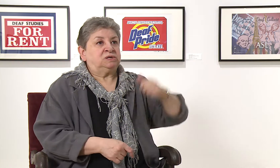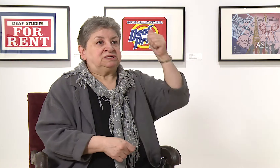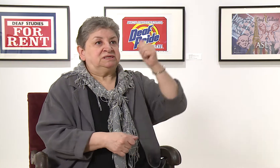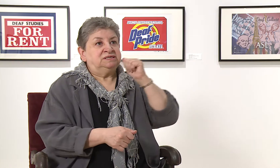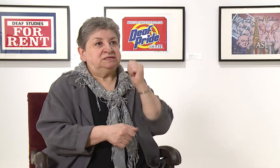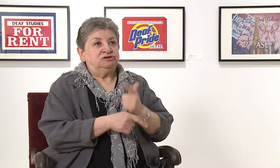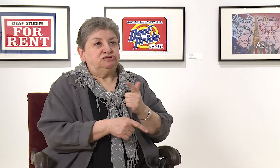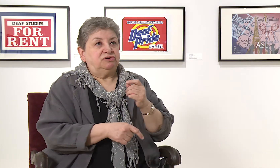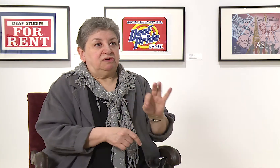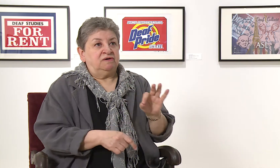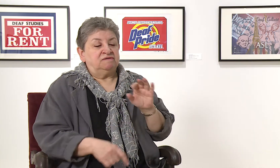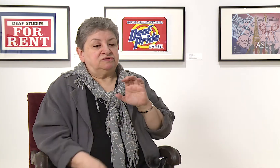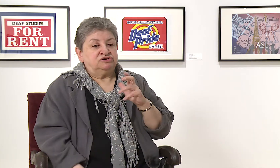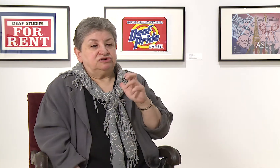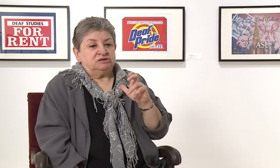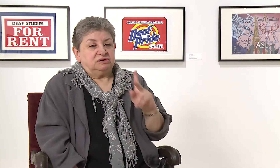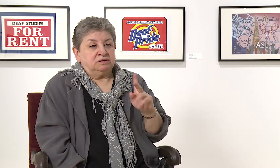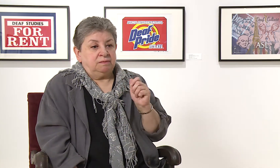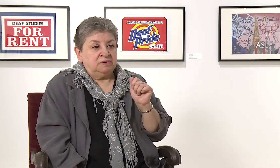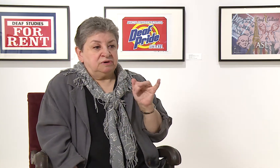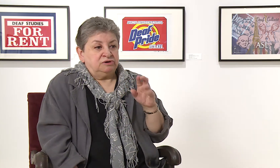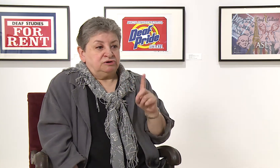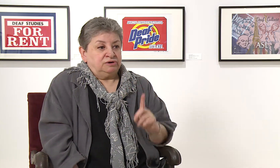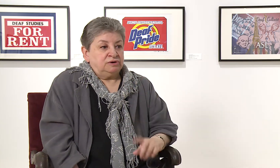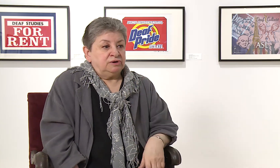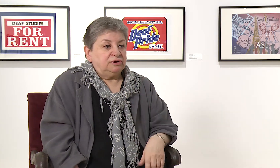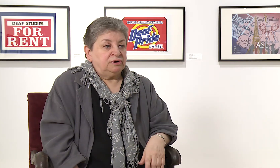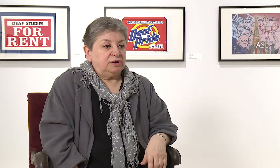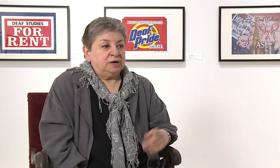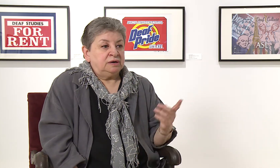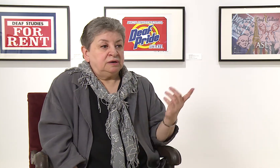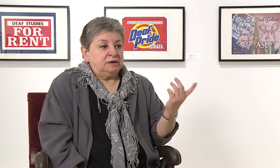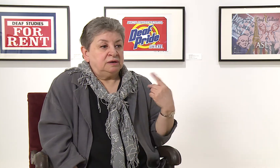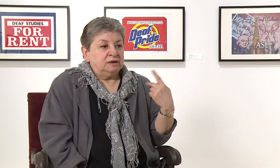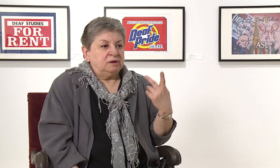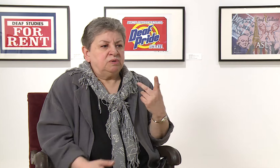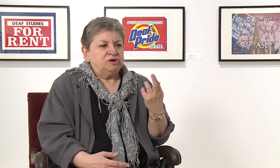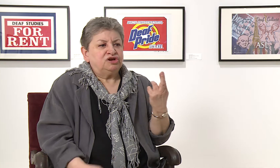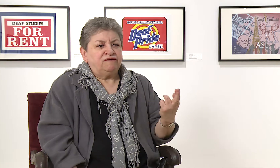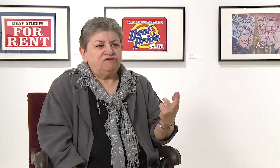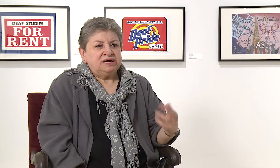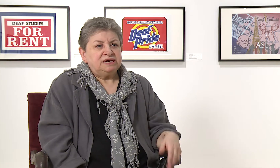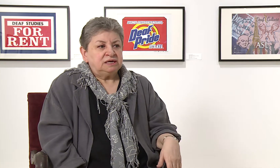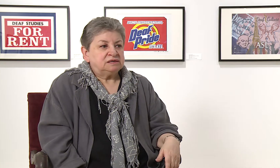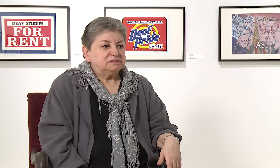Liz Baird, who was Chuck Baird's older sister-- we were good friends,